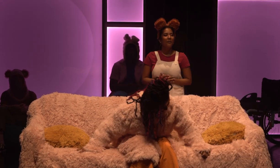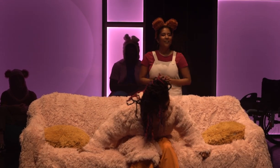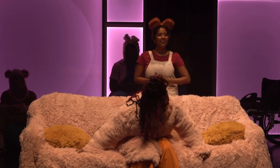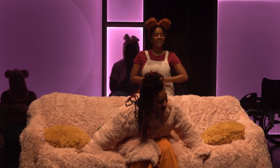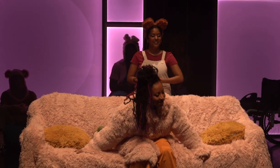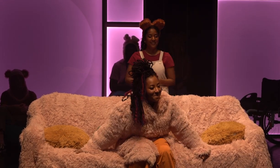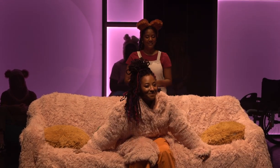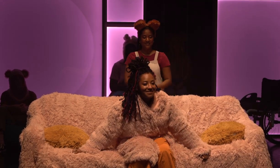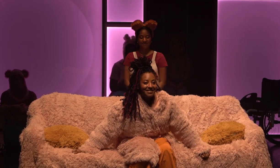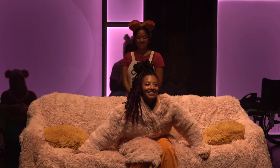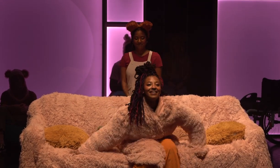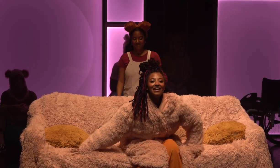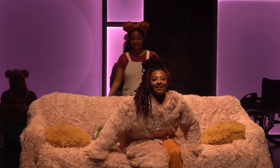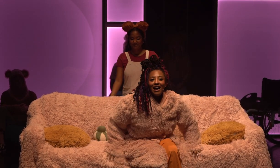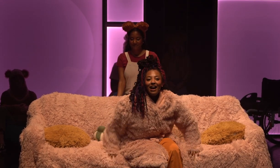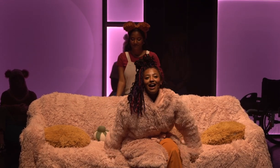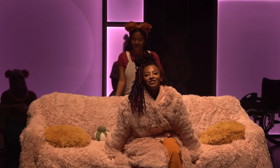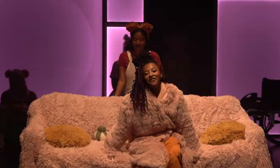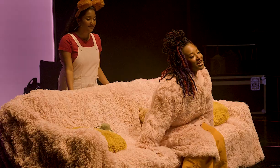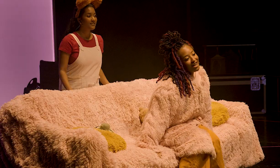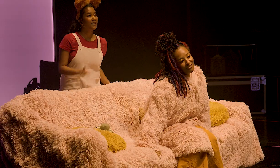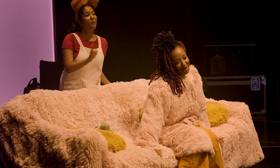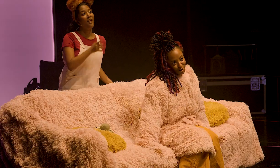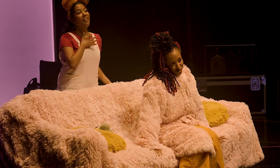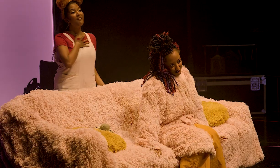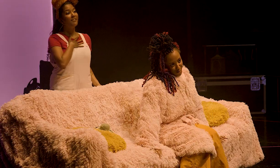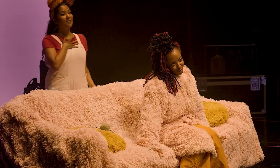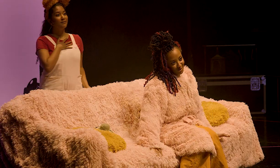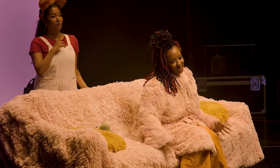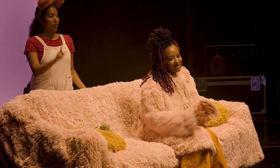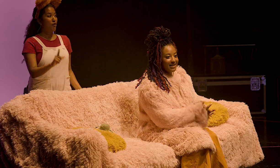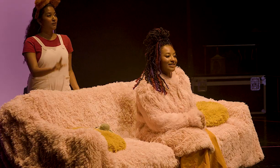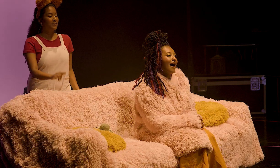And the thing I love about Lauren the most